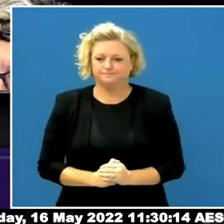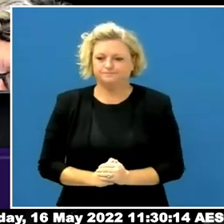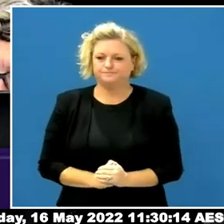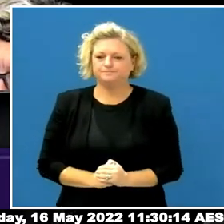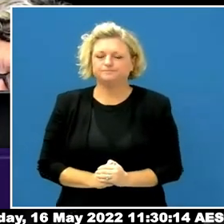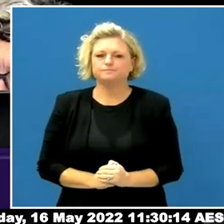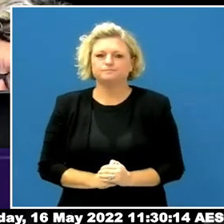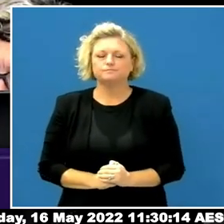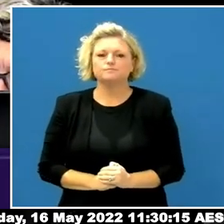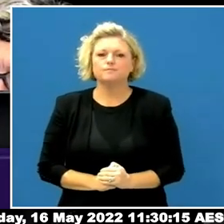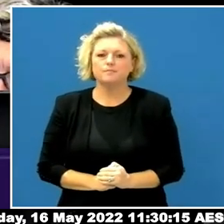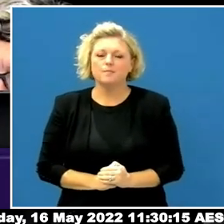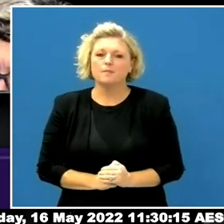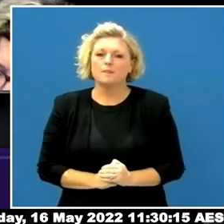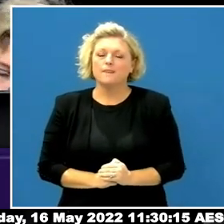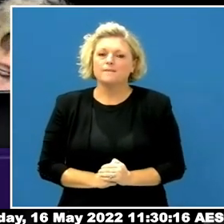Jason lives with Autism and intellectual disability?